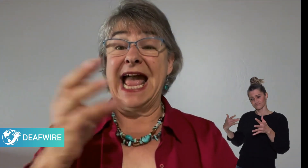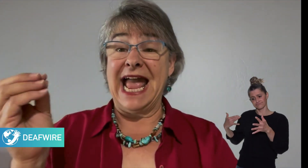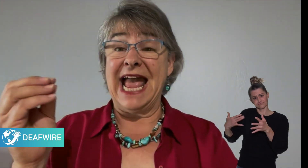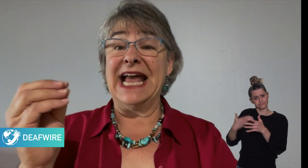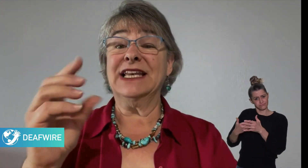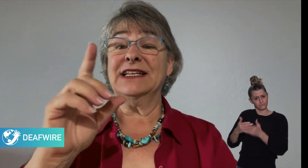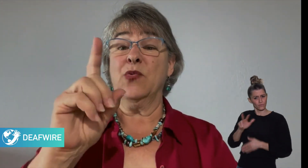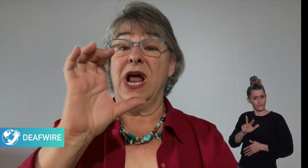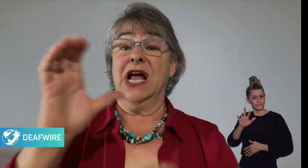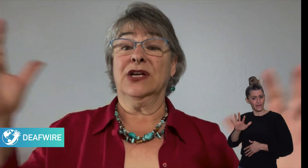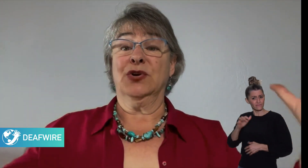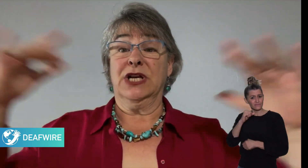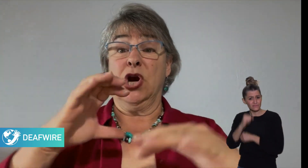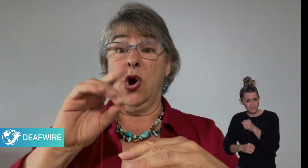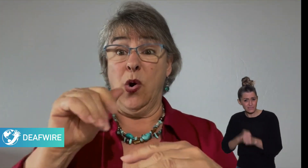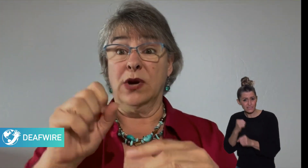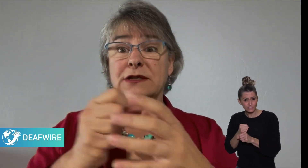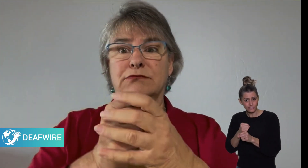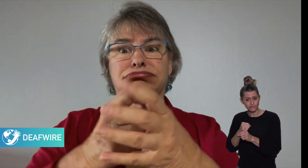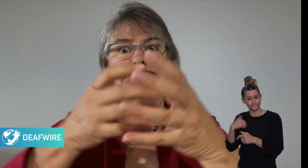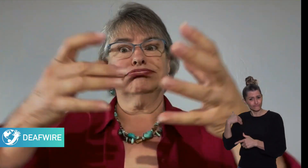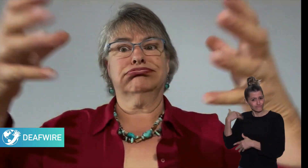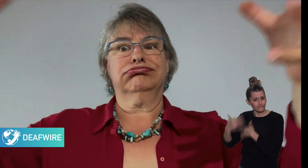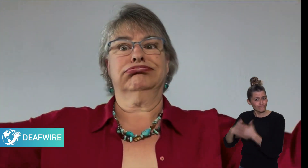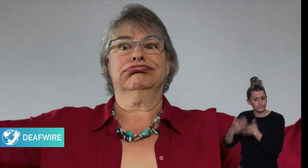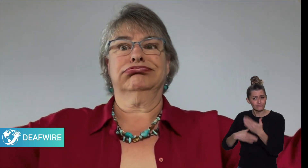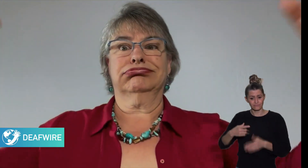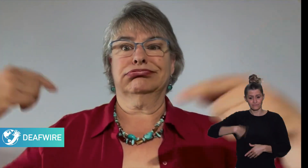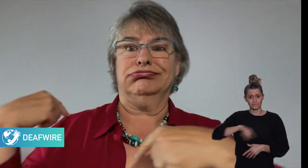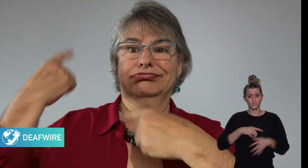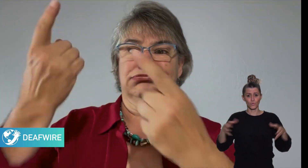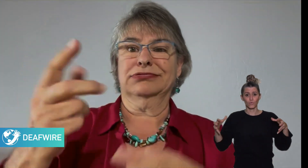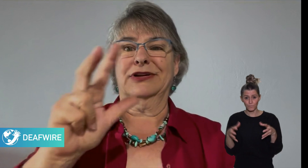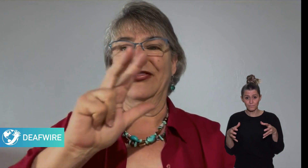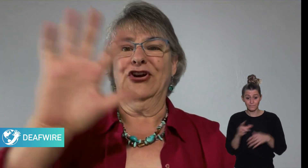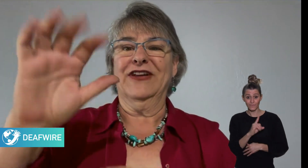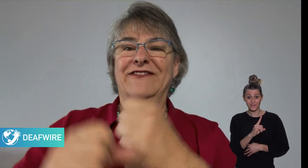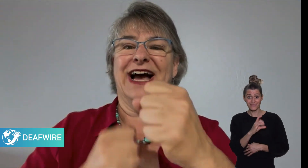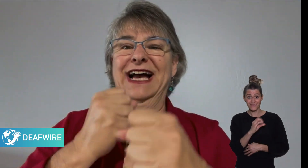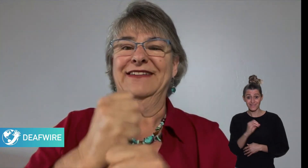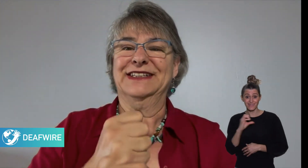Over the last 35 years, our group of 100 has grown larger.